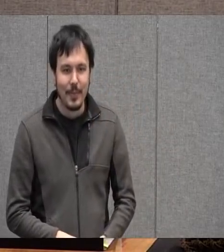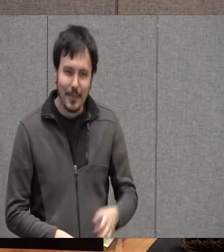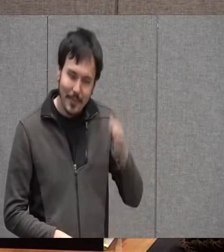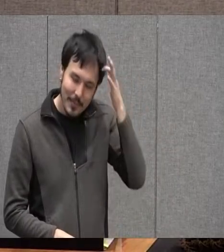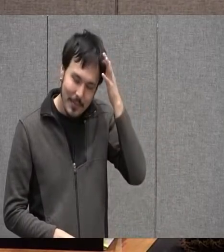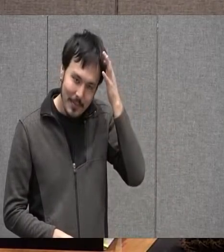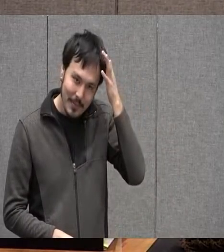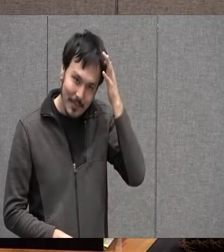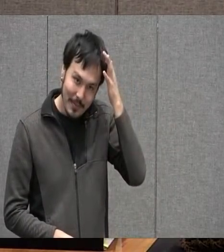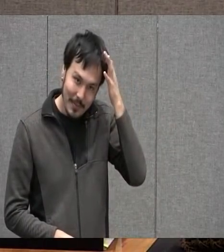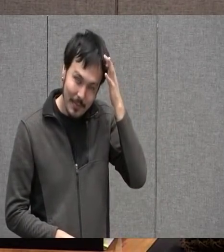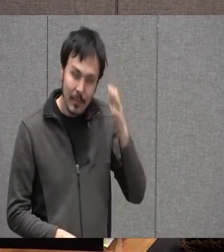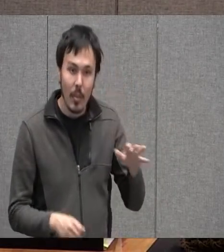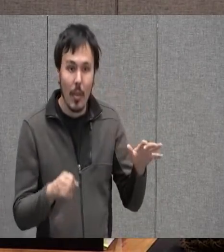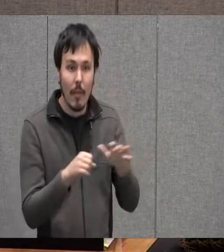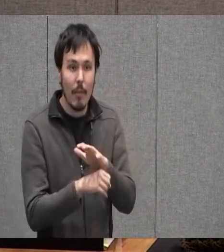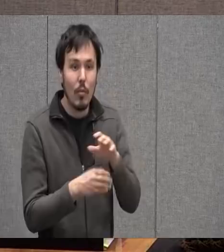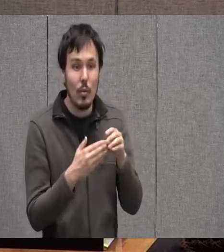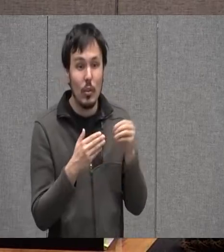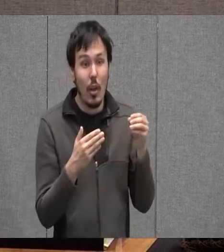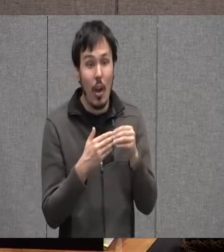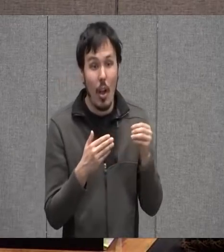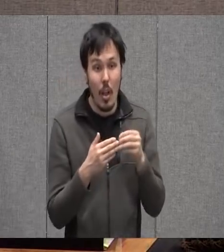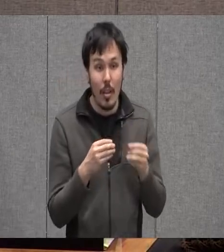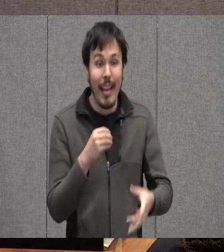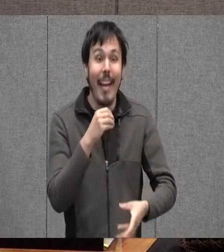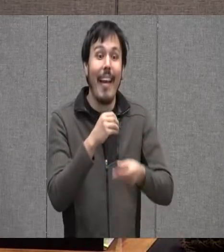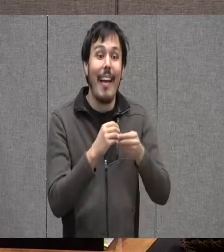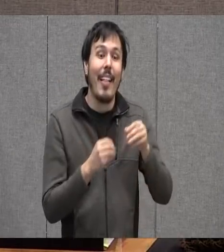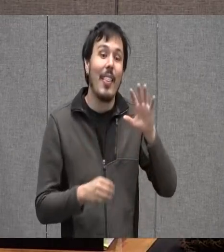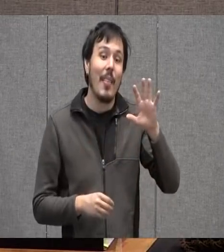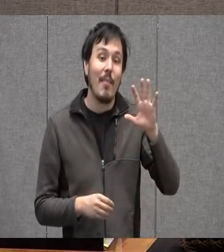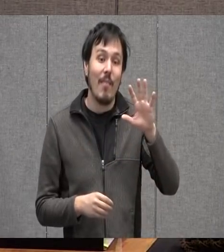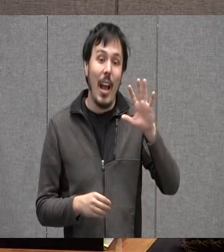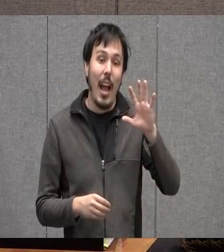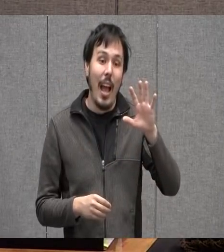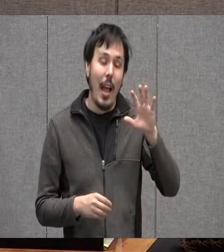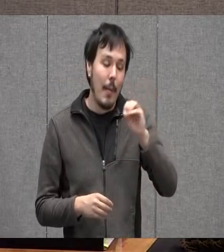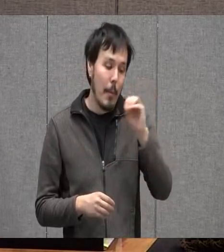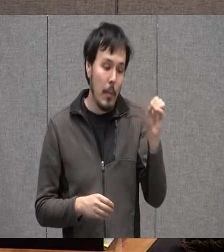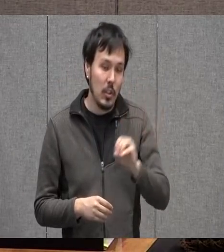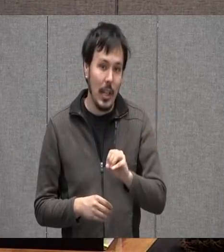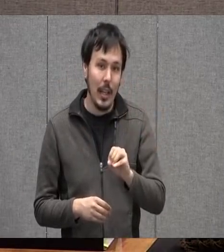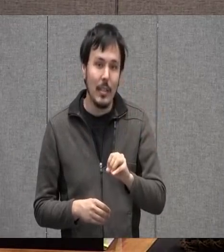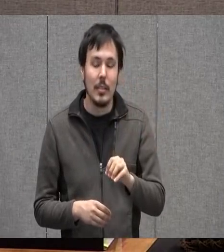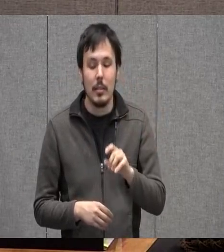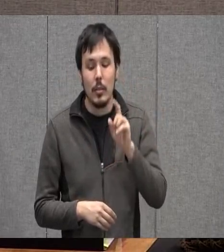We have our whole dollar plus 5% more, a dollar and five cents.